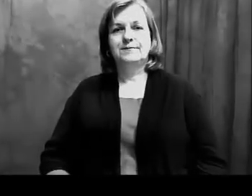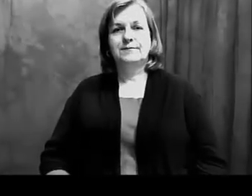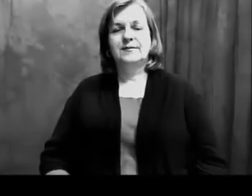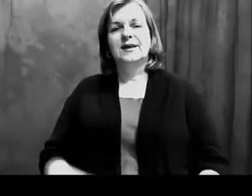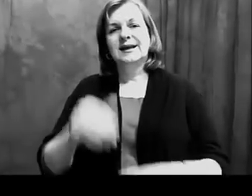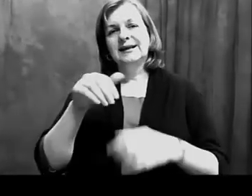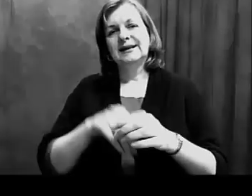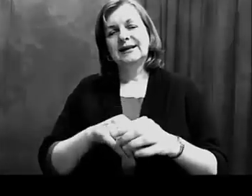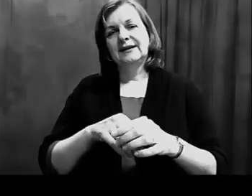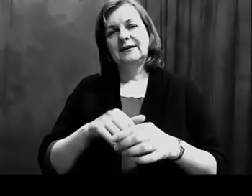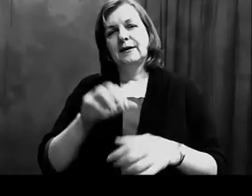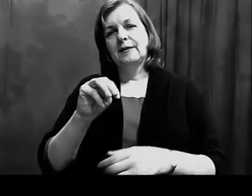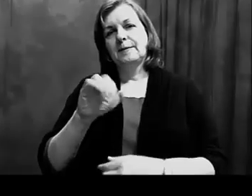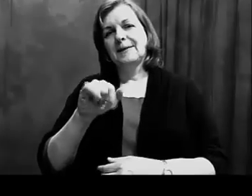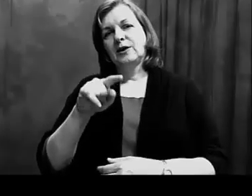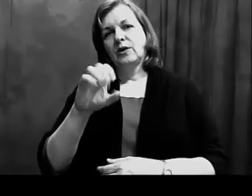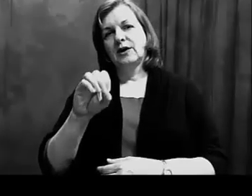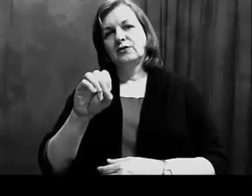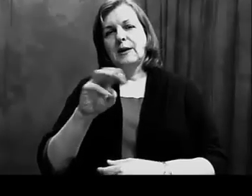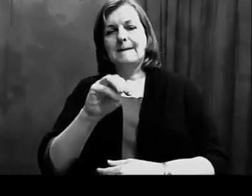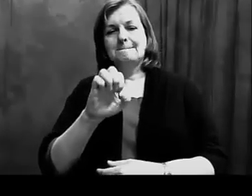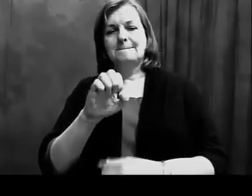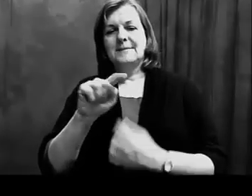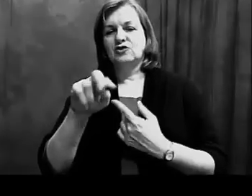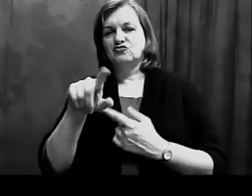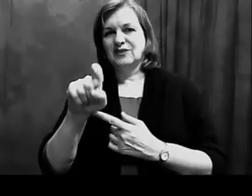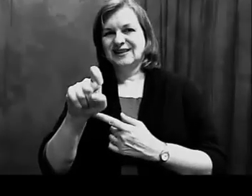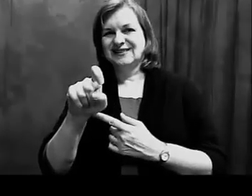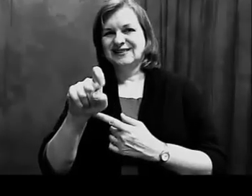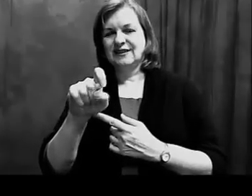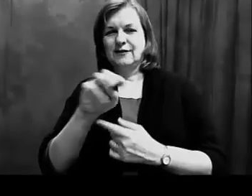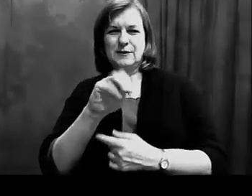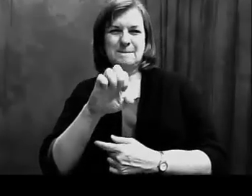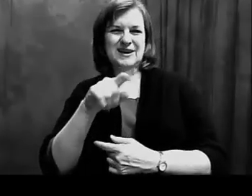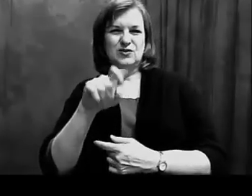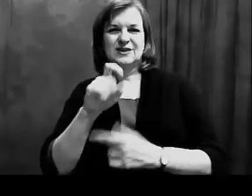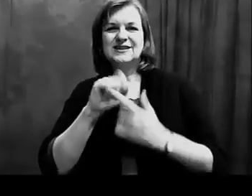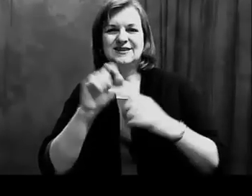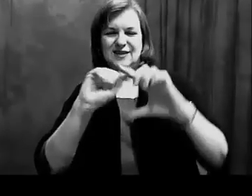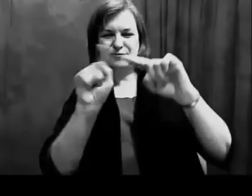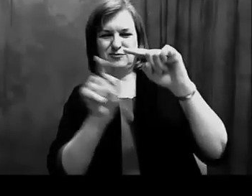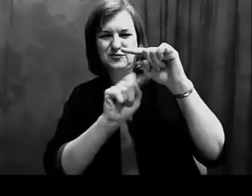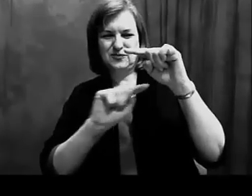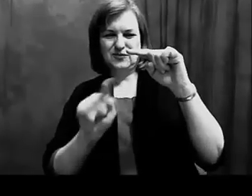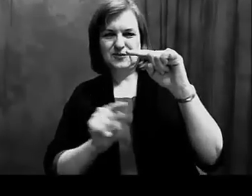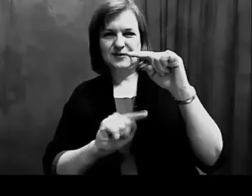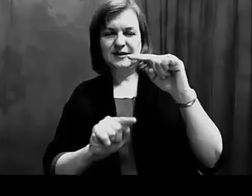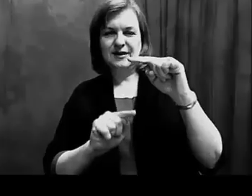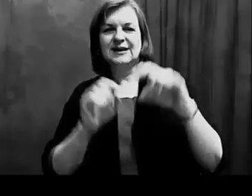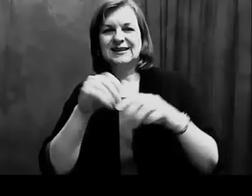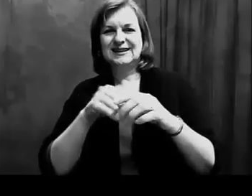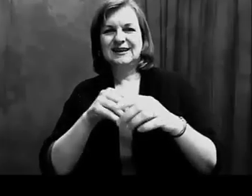inside the mitochondrial matrix -- matrix is this maze-like of membrane inside the